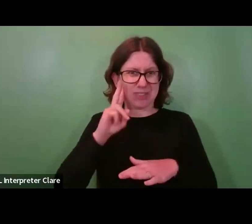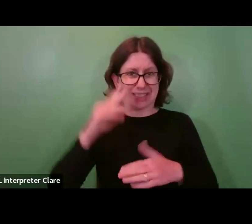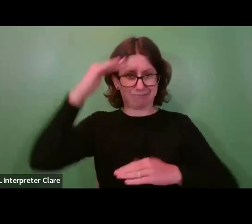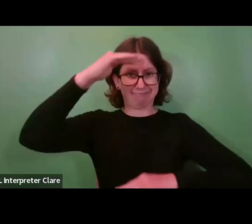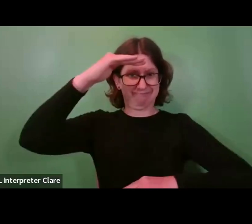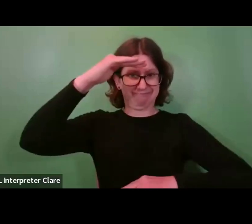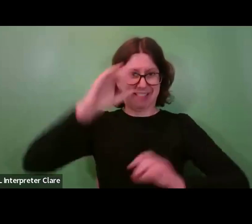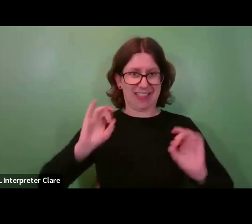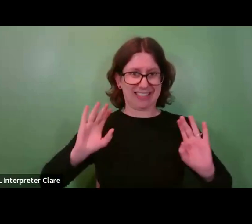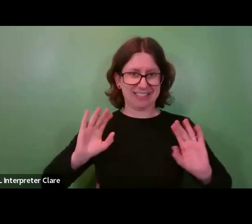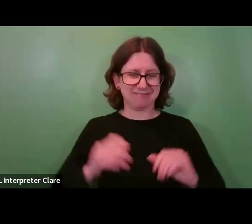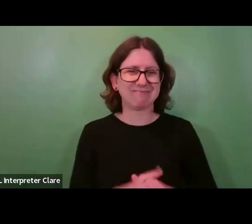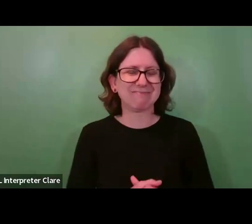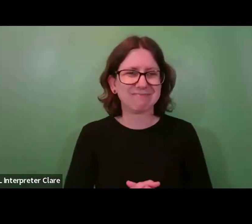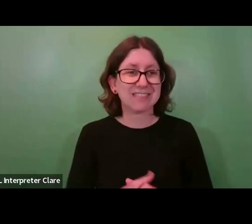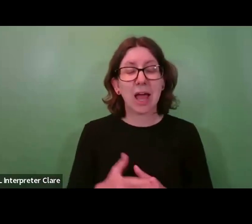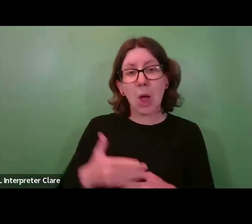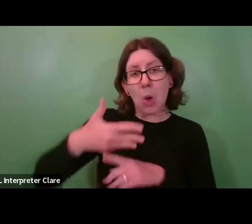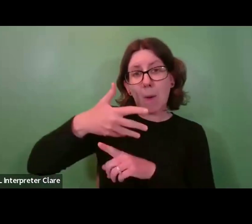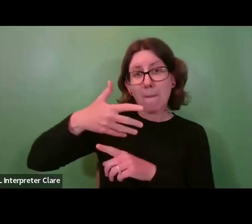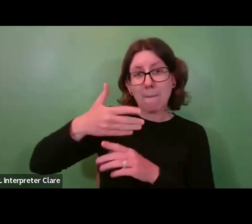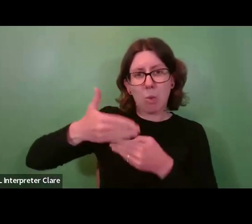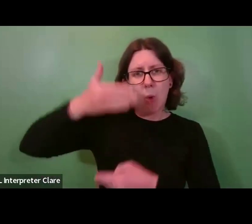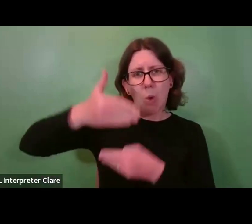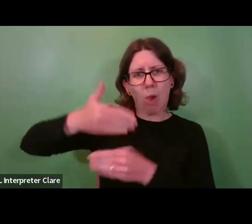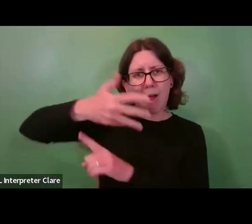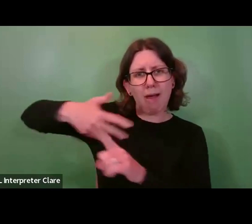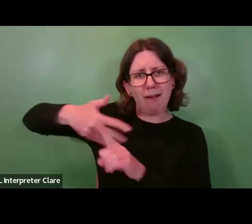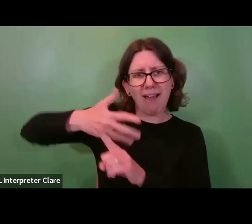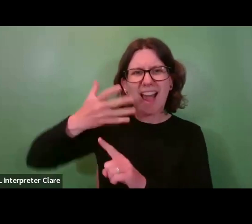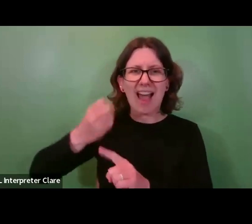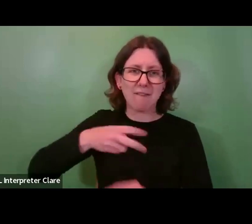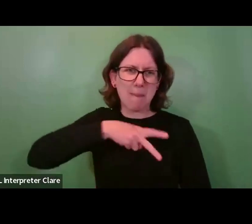And the wall behind me has a number of medals and